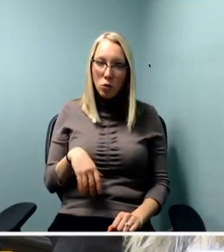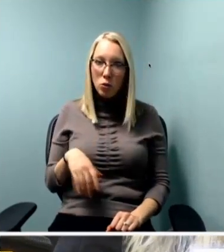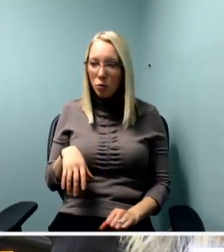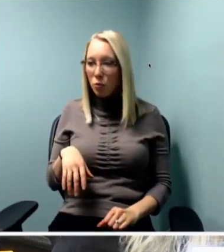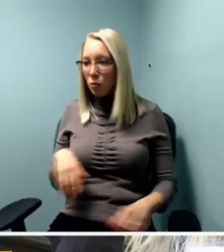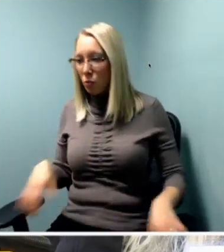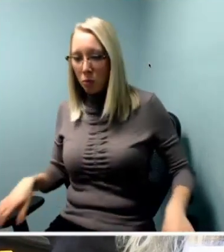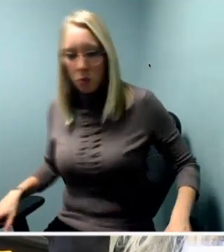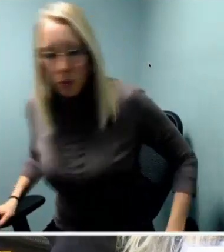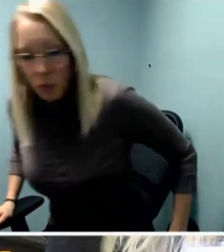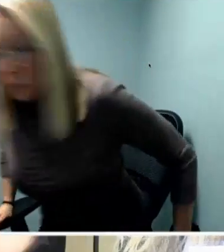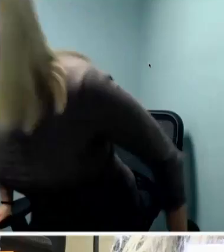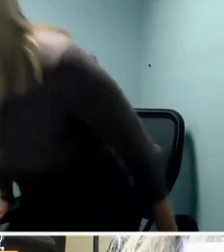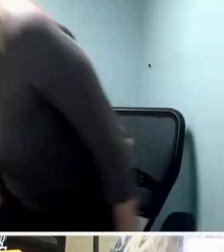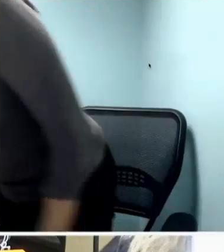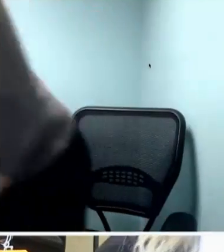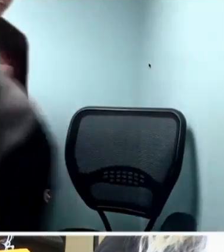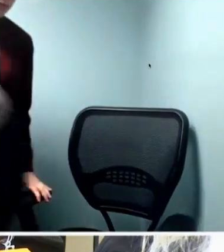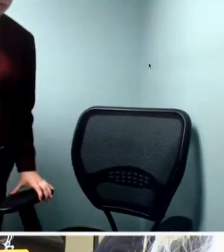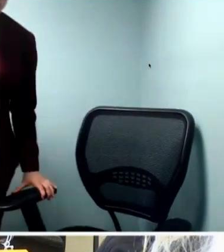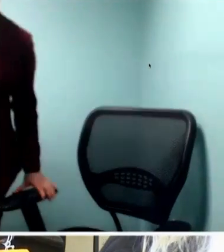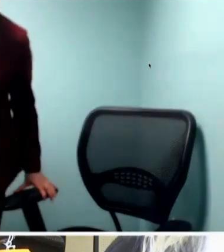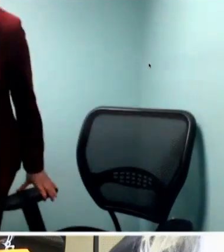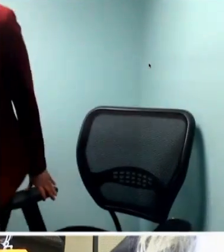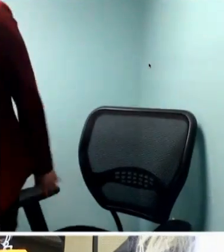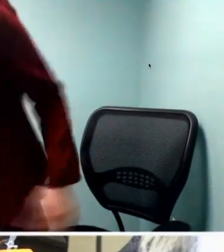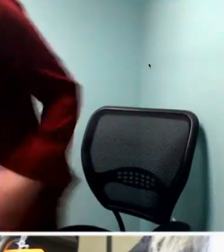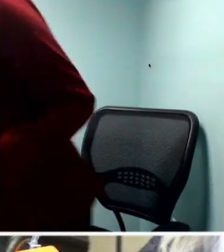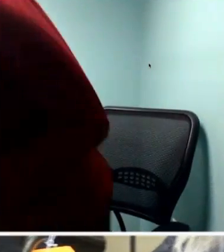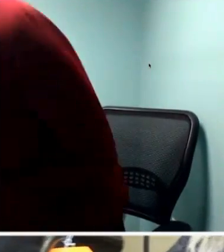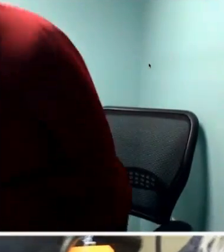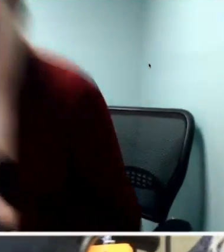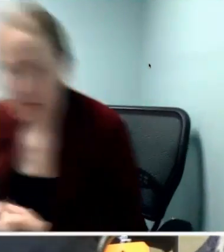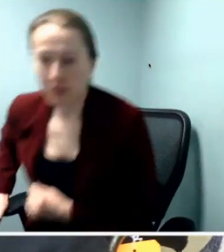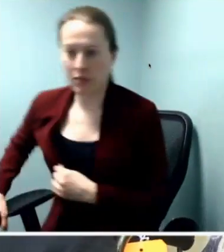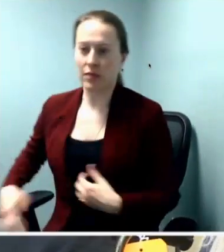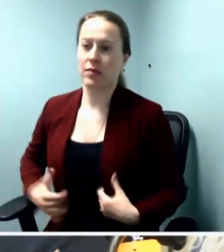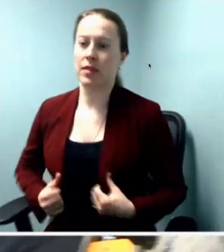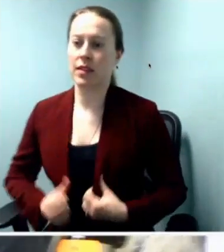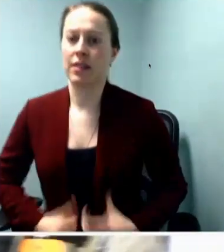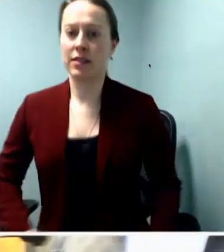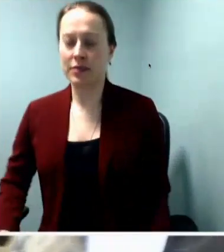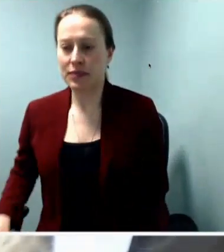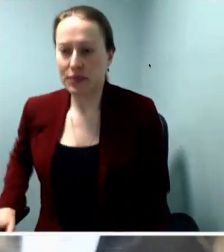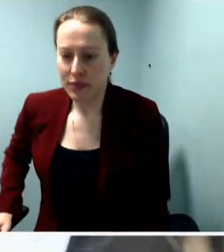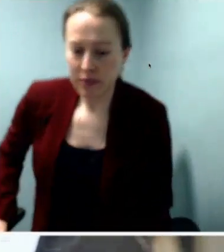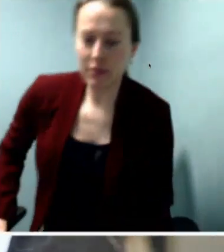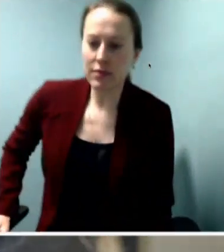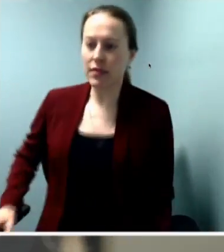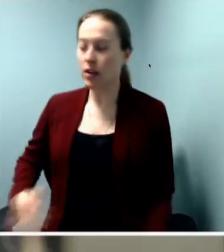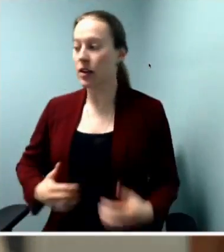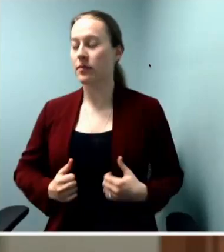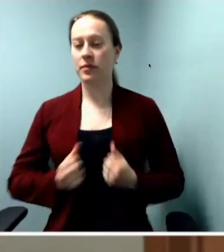(Judith) You're gonna play devil's advocate though. (Charles) Maureen that-- (Judith) Charles, can I just say one more thing? Because I'm going to play devil's advocate here,